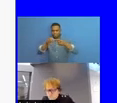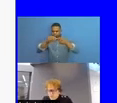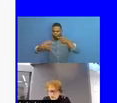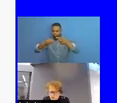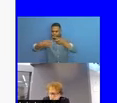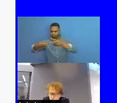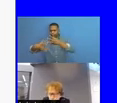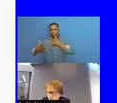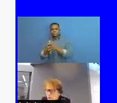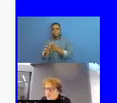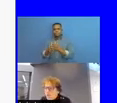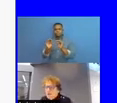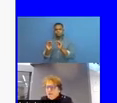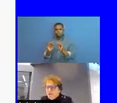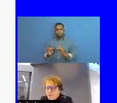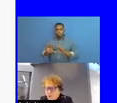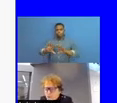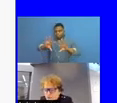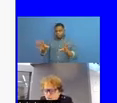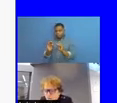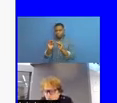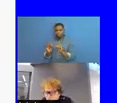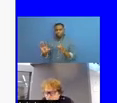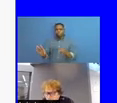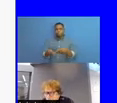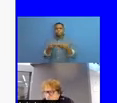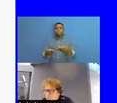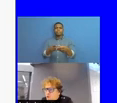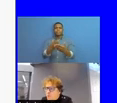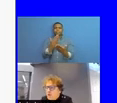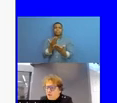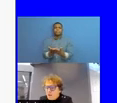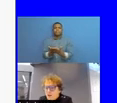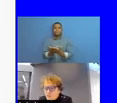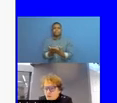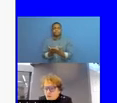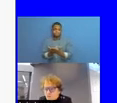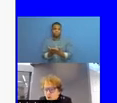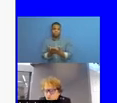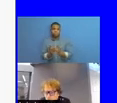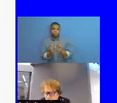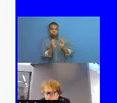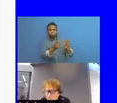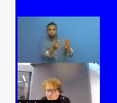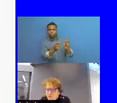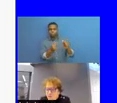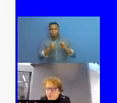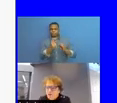and it's part of a bigger plan. As we already indicated, Perform Europe's not about funding the status quo.